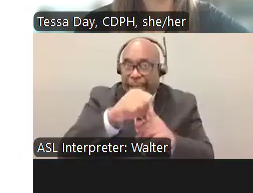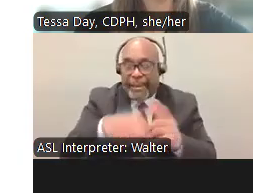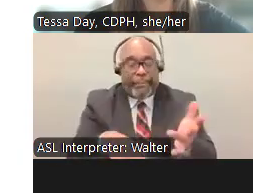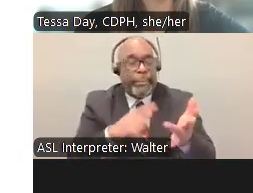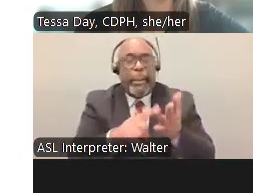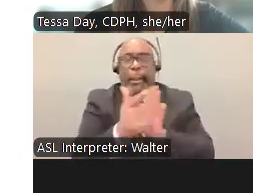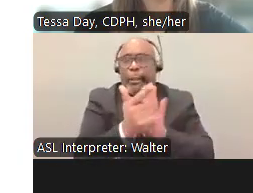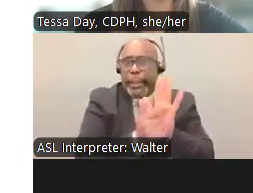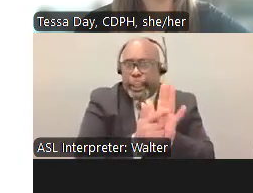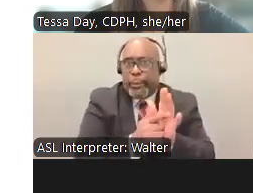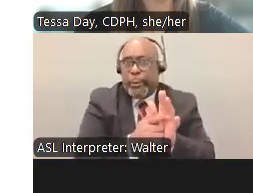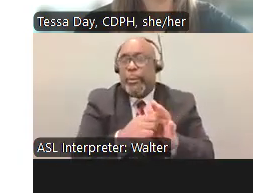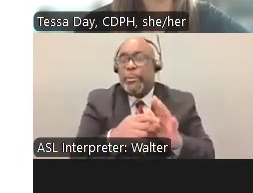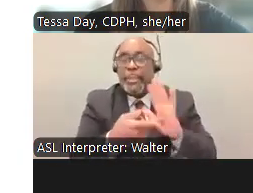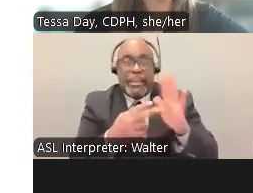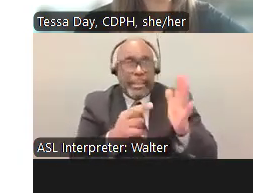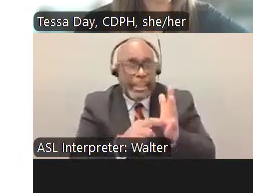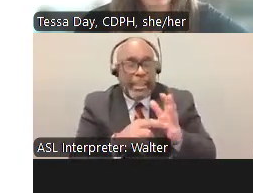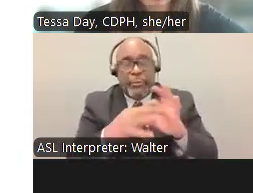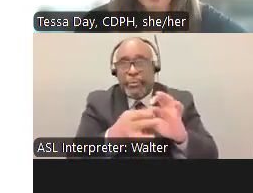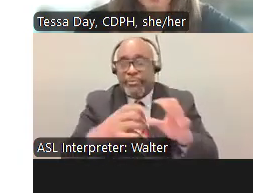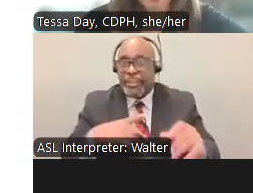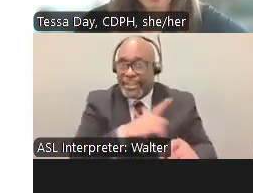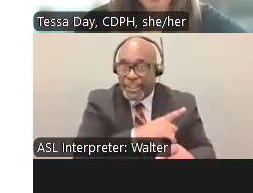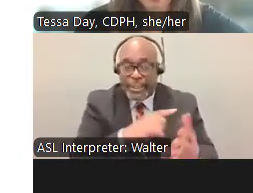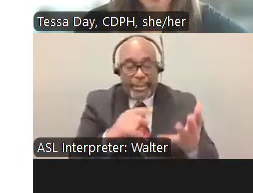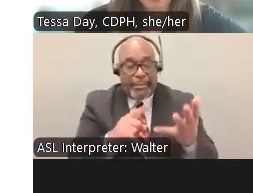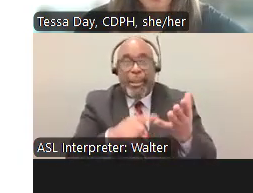13:20:06 as within legislation, and also 13:20:08 within research and academic